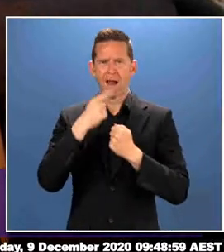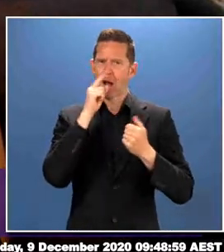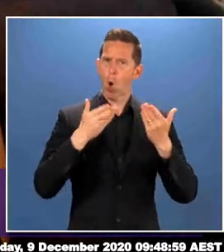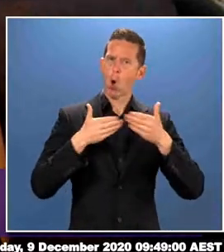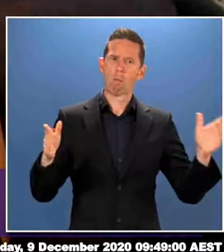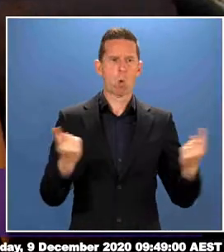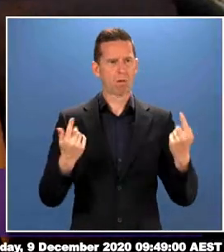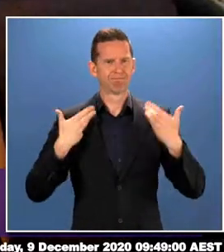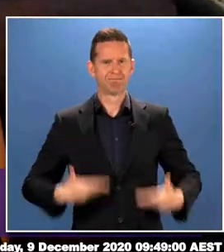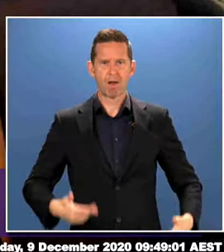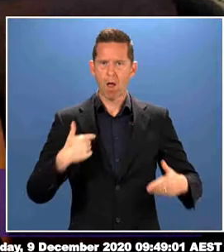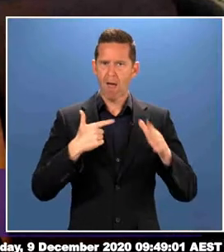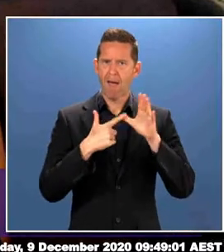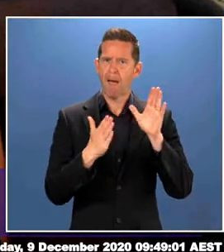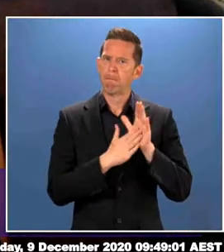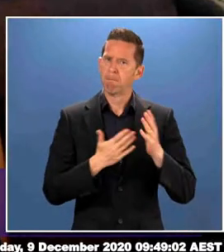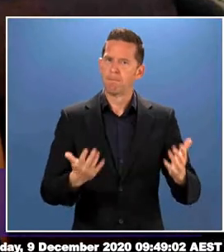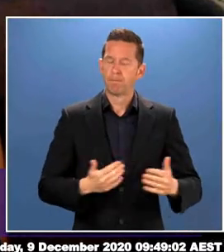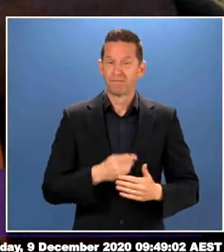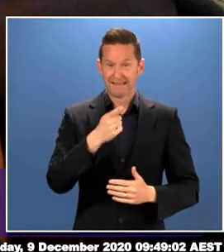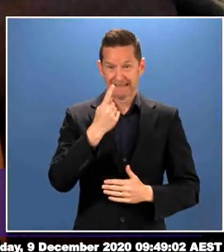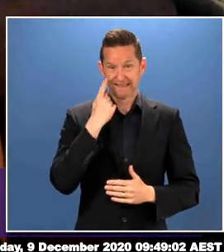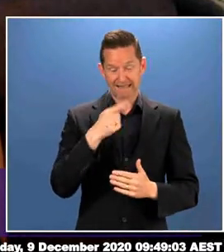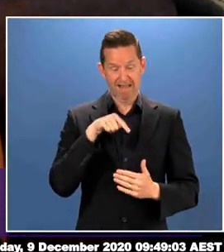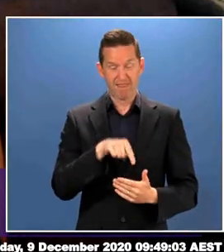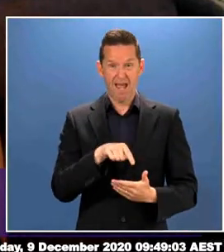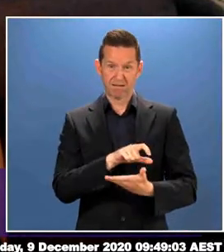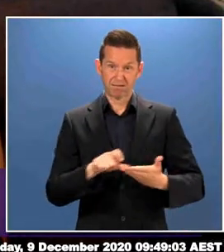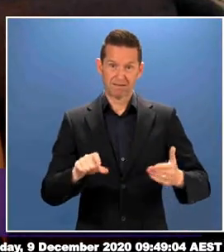So you can see from that quote that young people with disability who